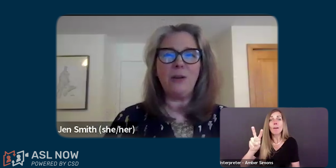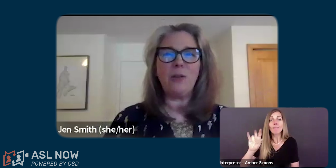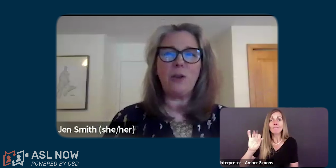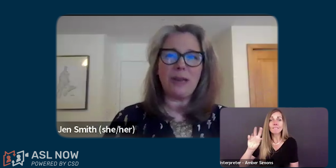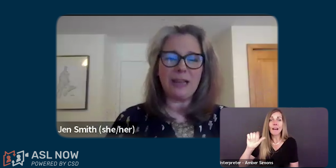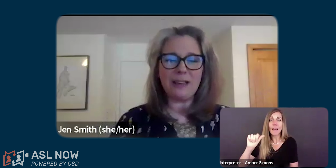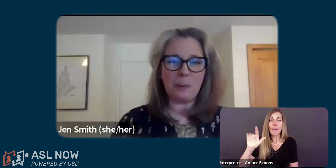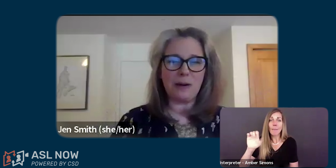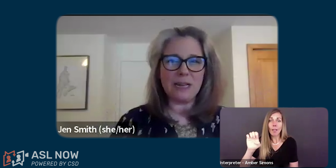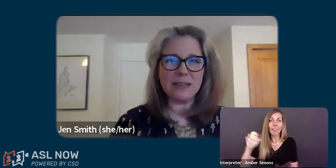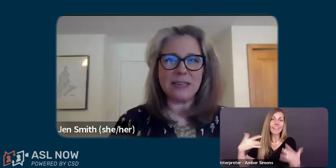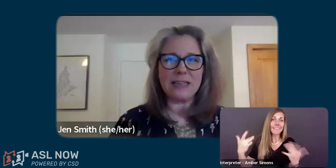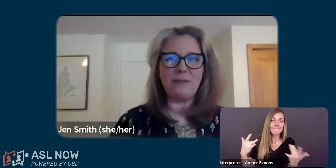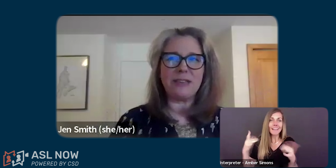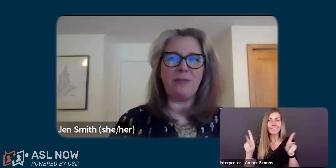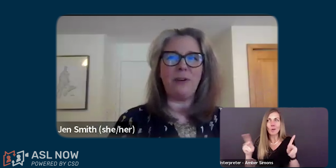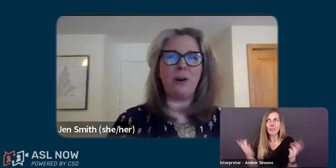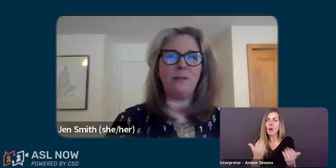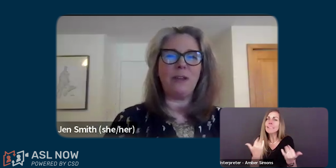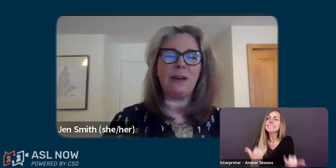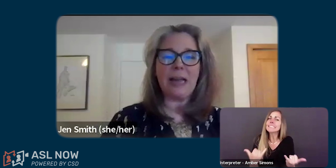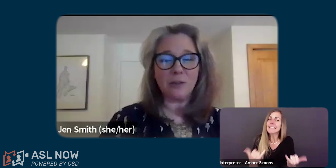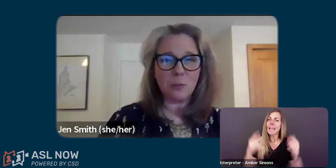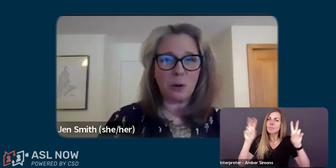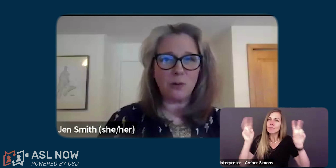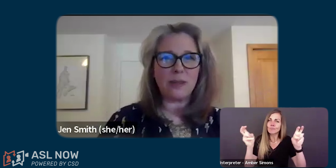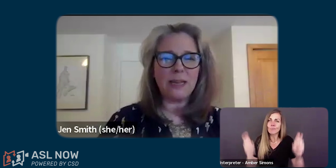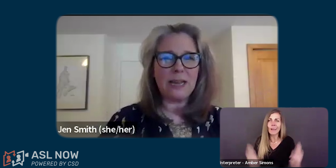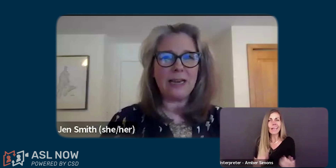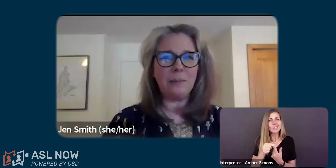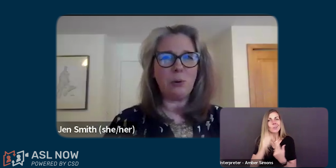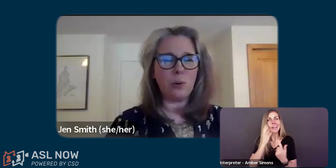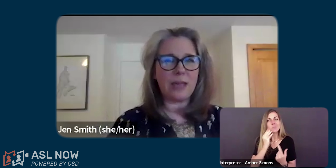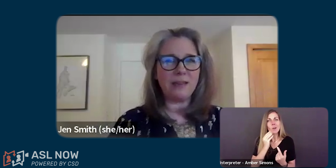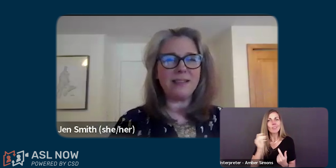the unique experiences of deaf and hard of hearing customers and employees.